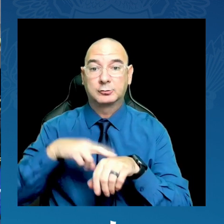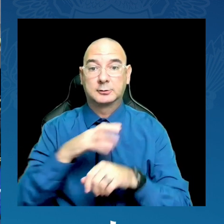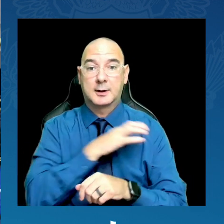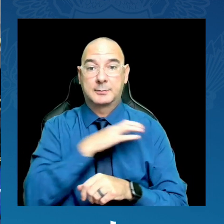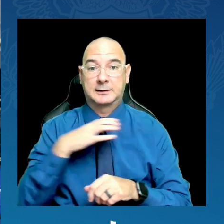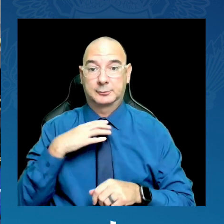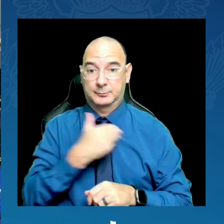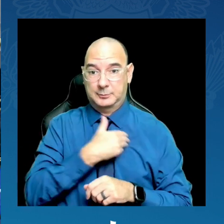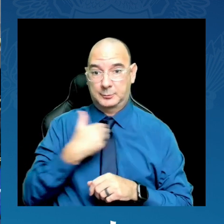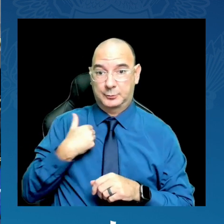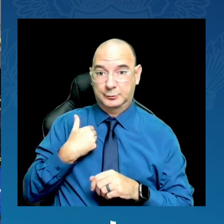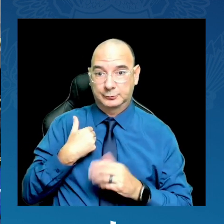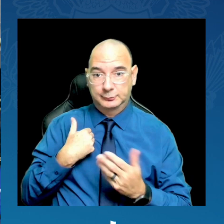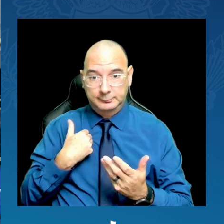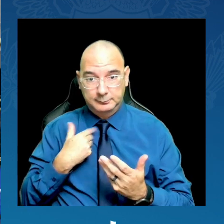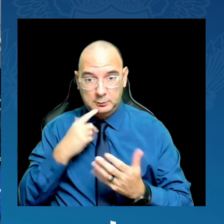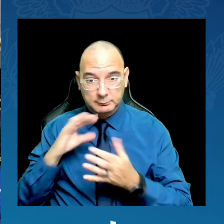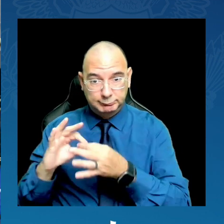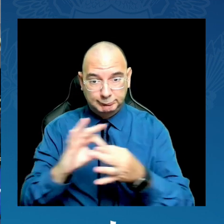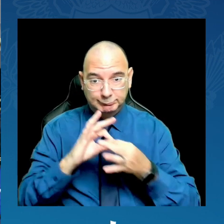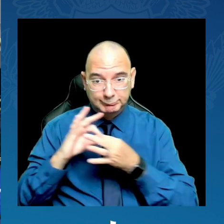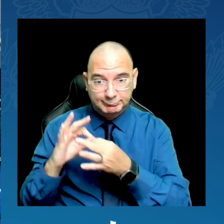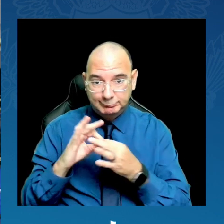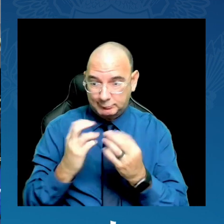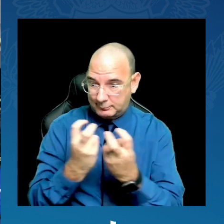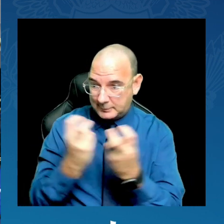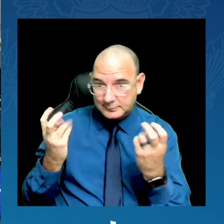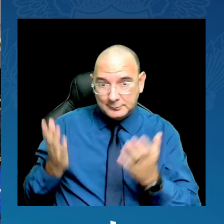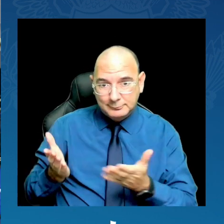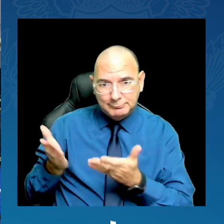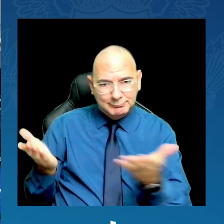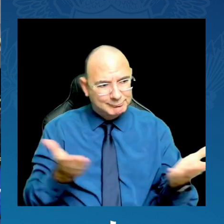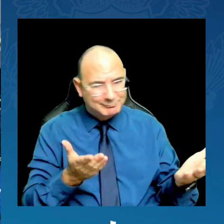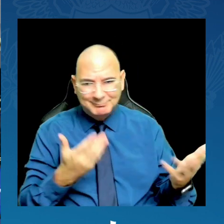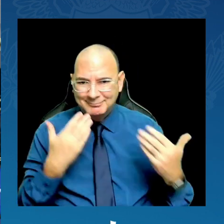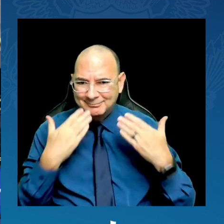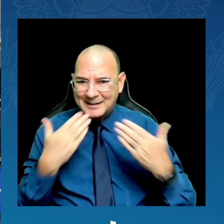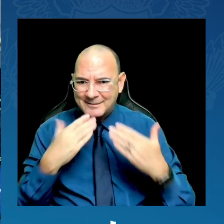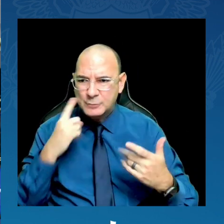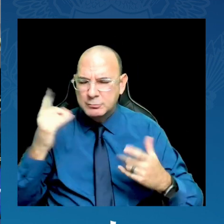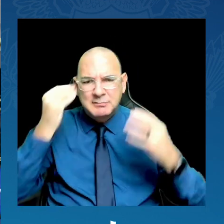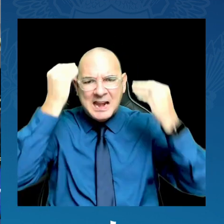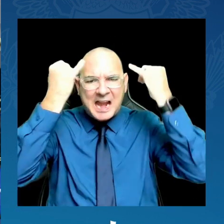It is doing the honor to be here to share my thoughts about the impact of minority serving institutions